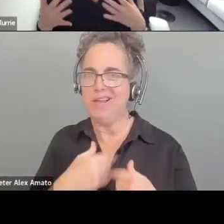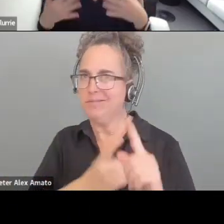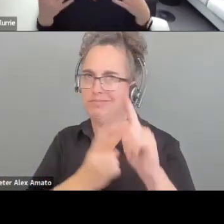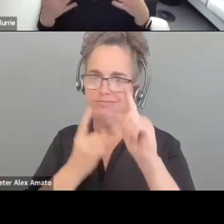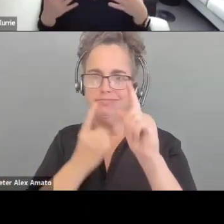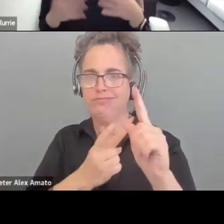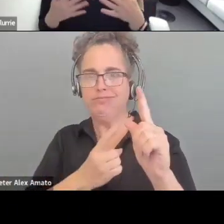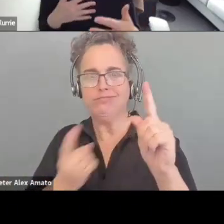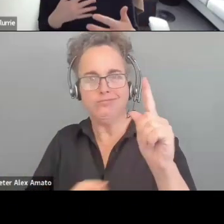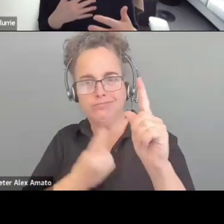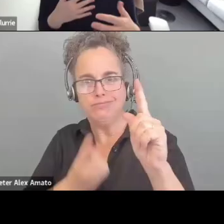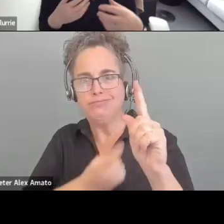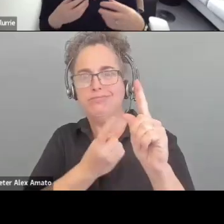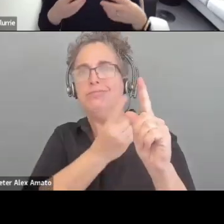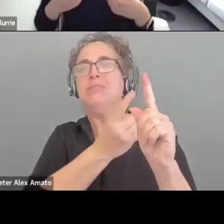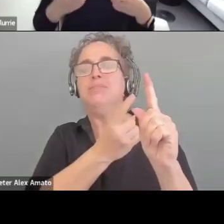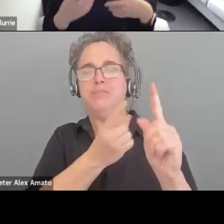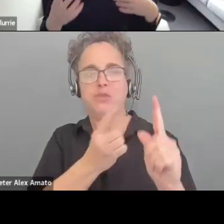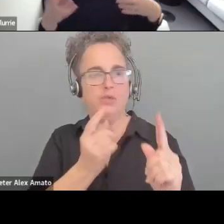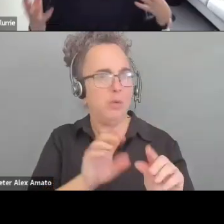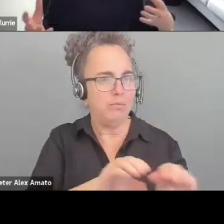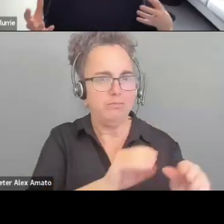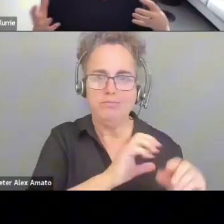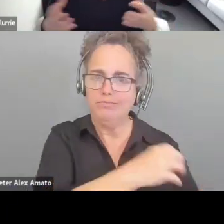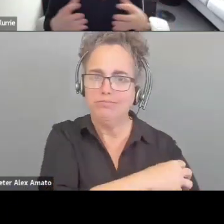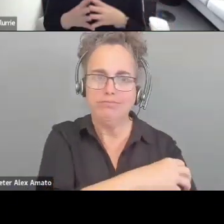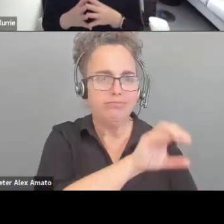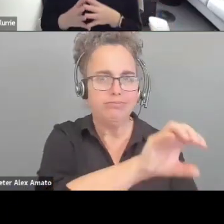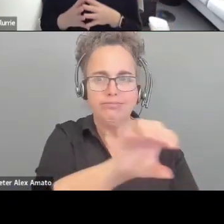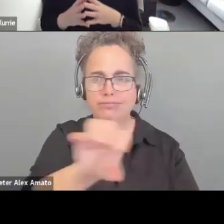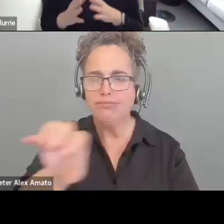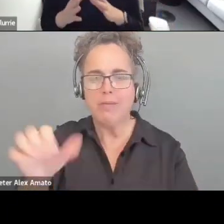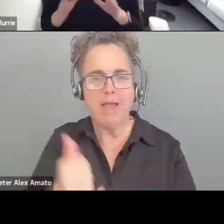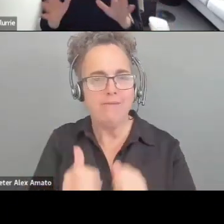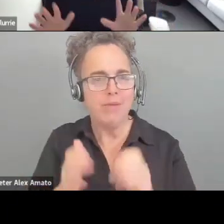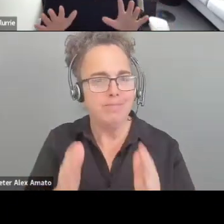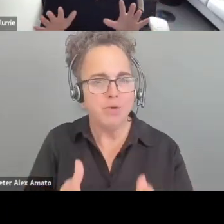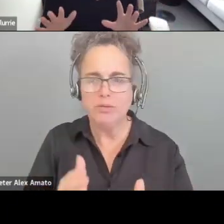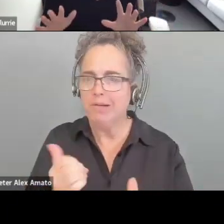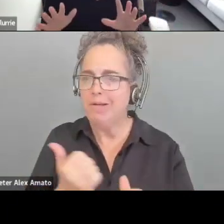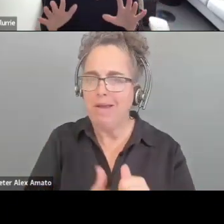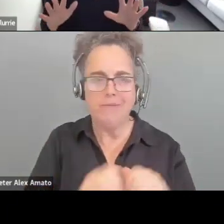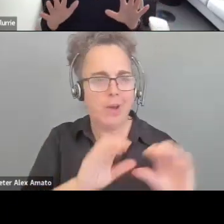to empower every person and every organization. And I love that mission.